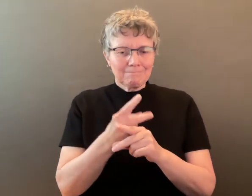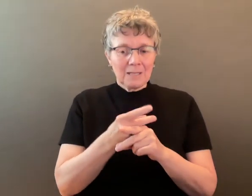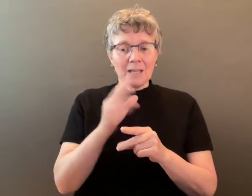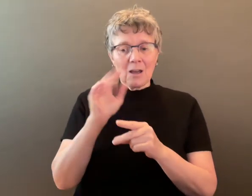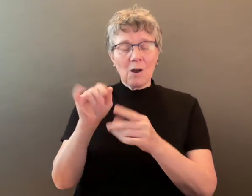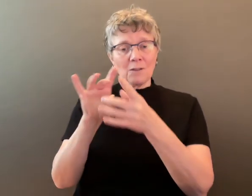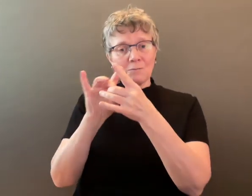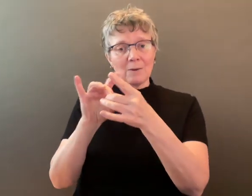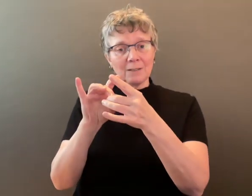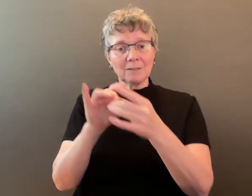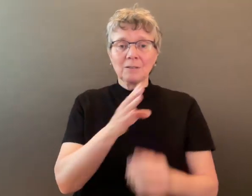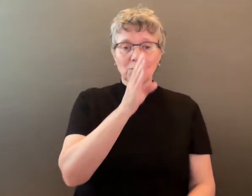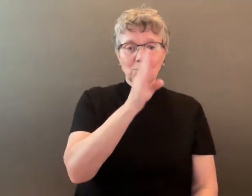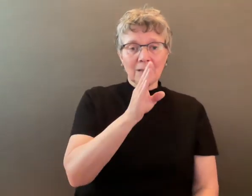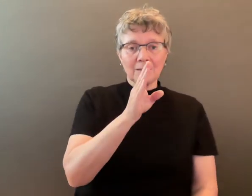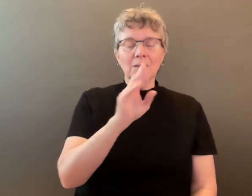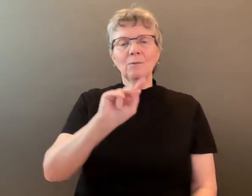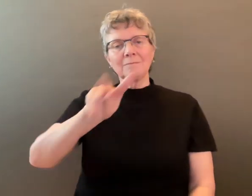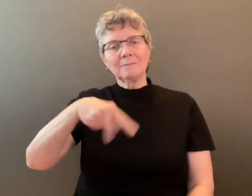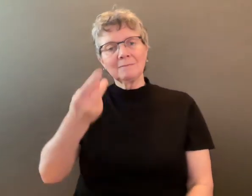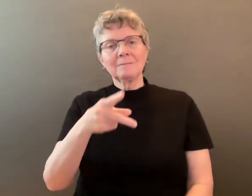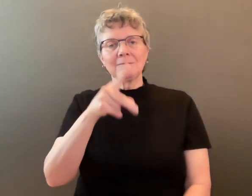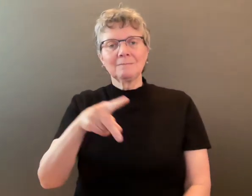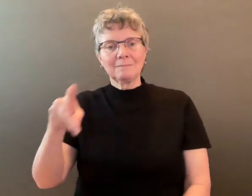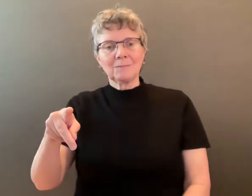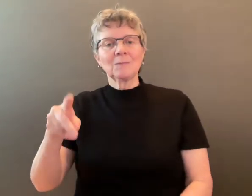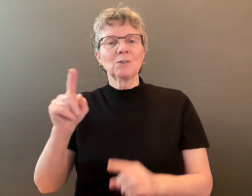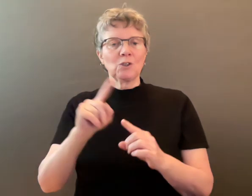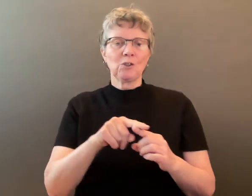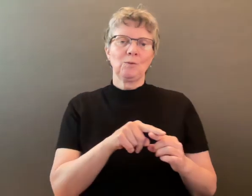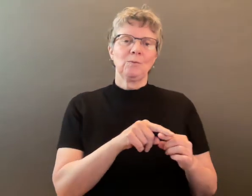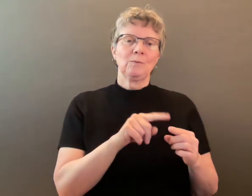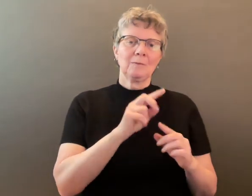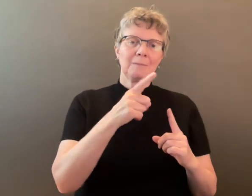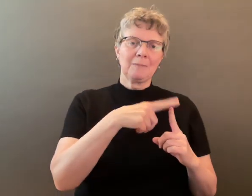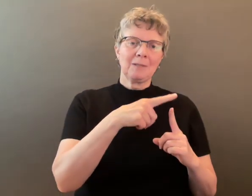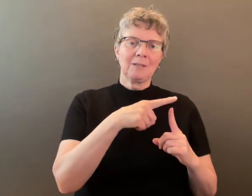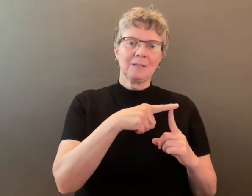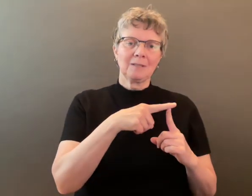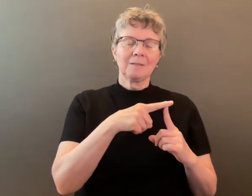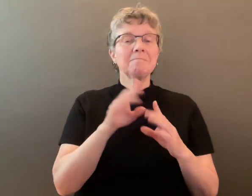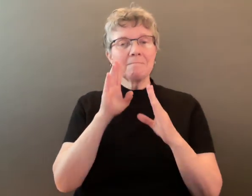inversely proportional. So make sure to pay extra close attention because there will be a quiz on it